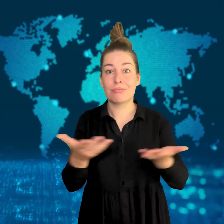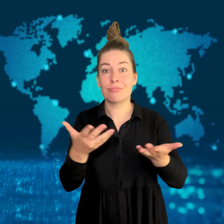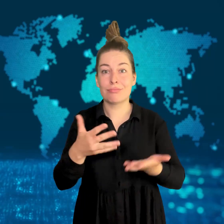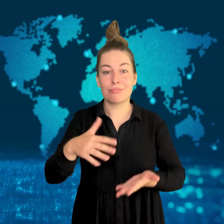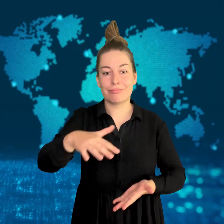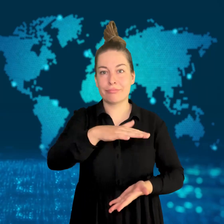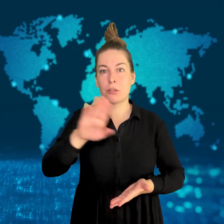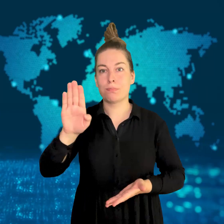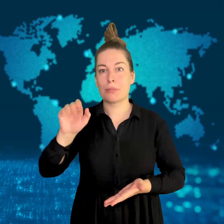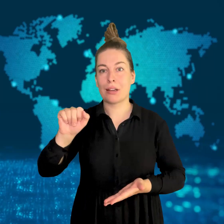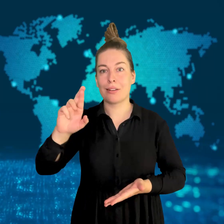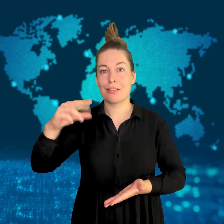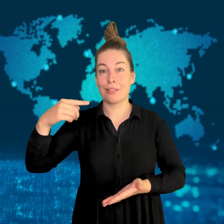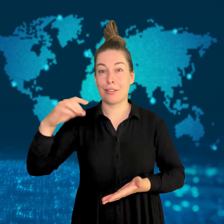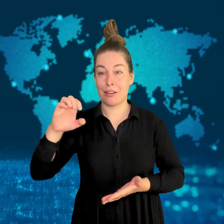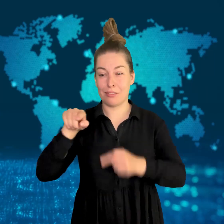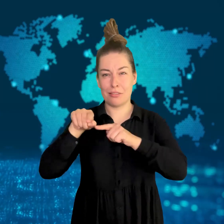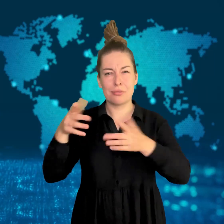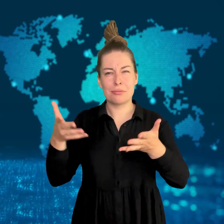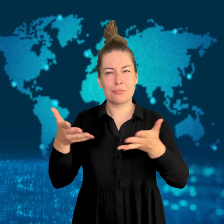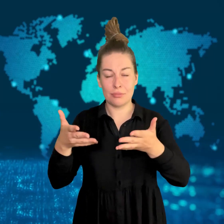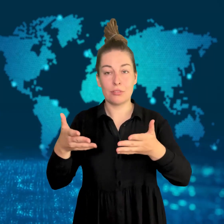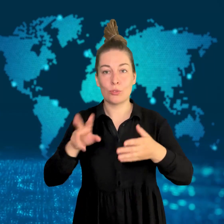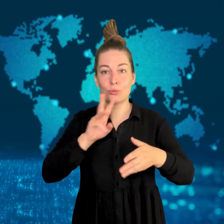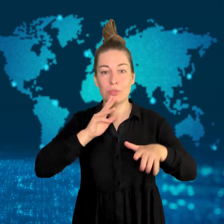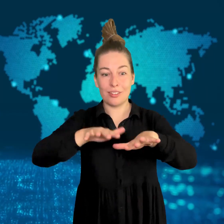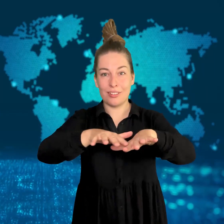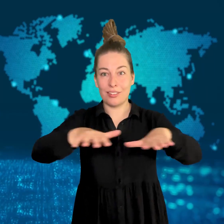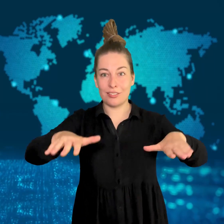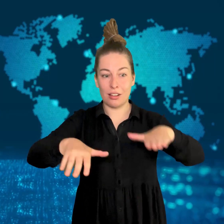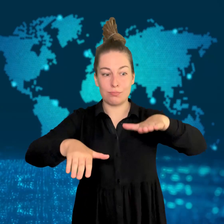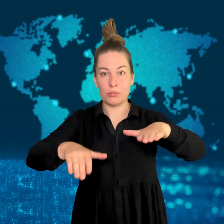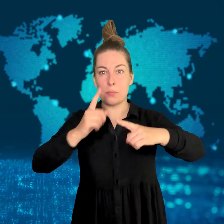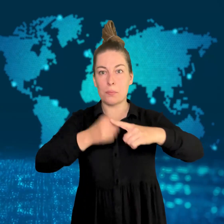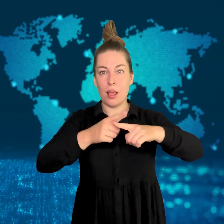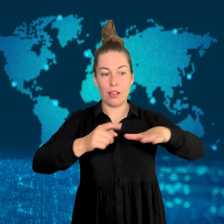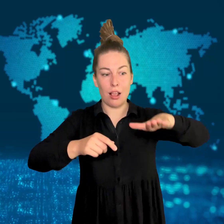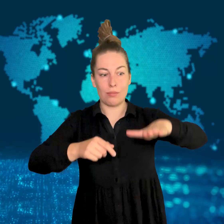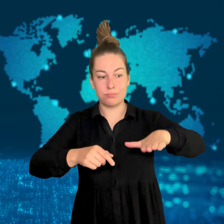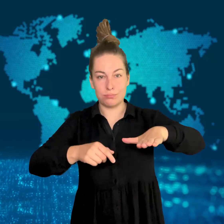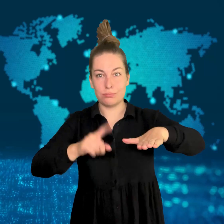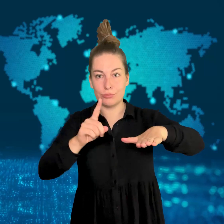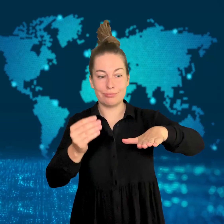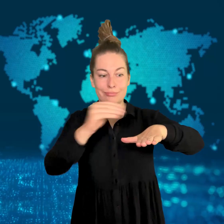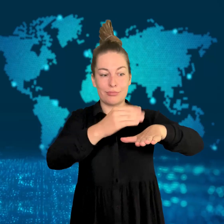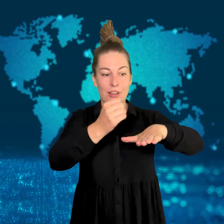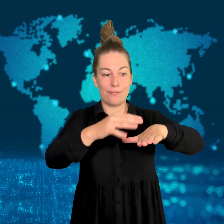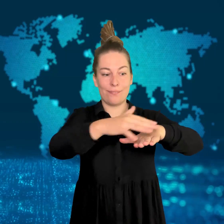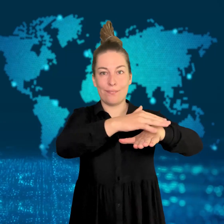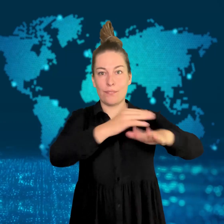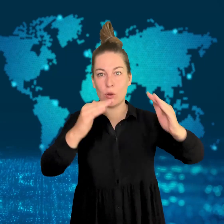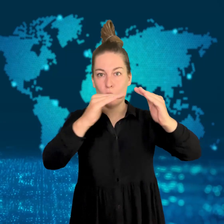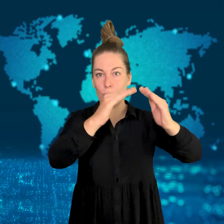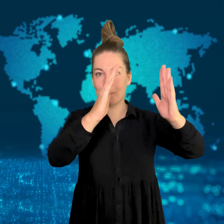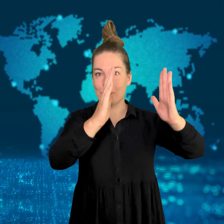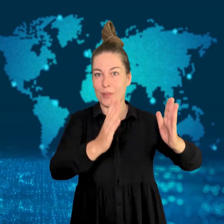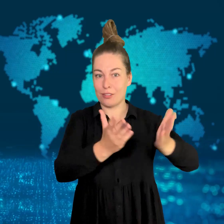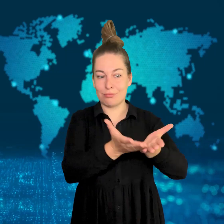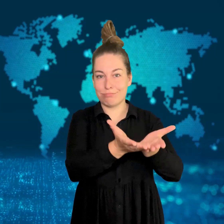firefighters branding it as a "death trap".